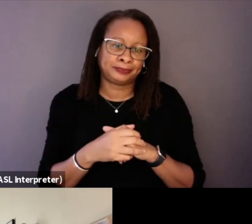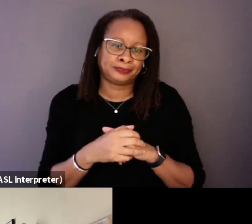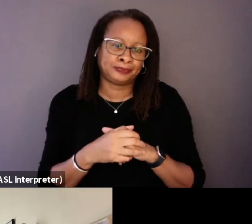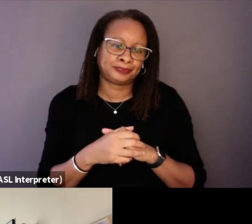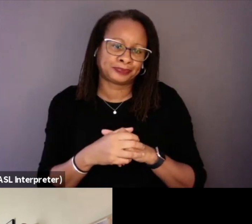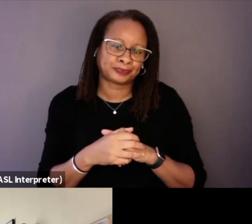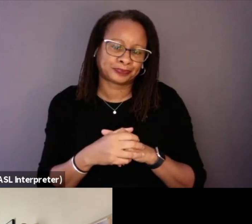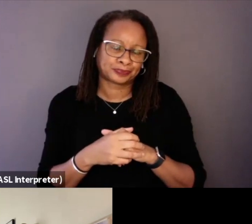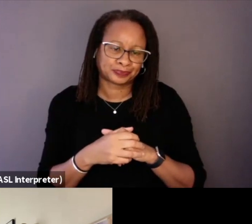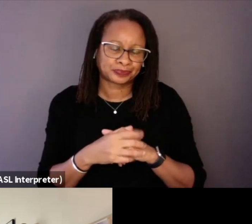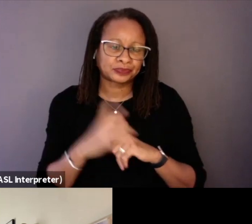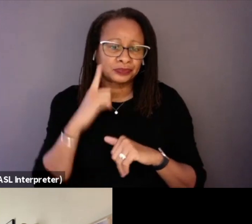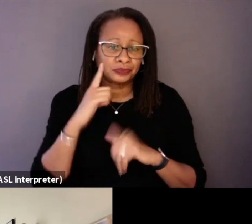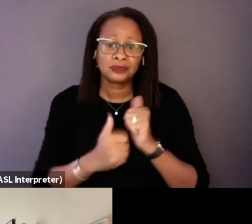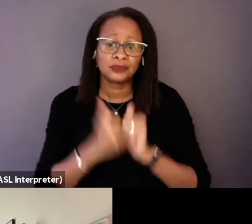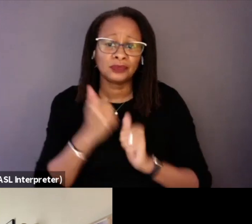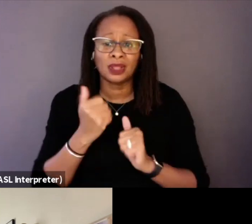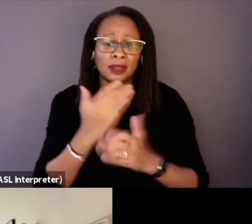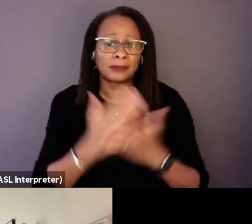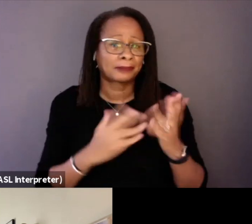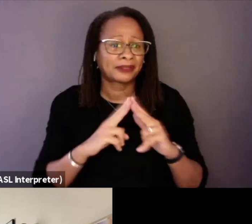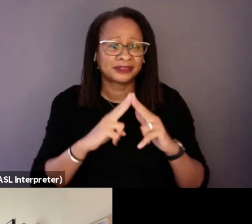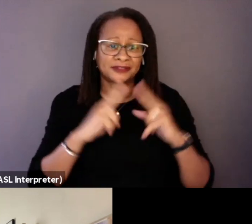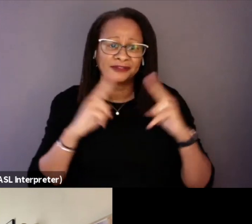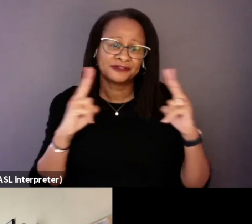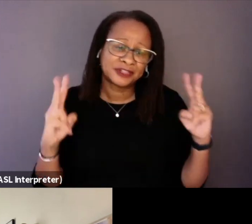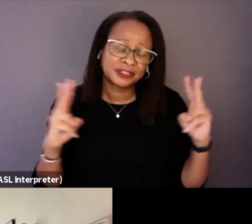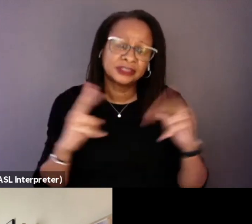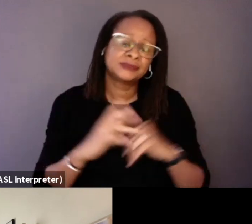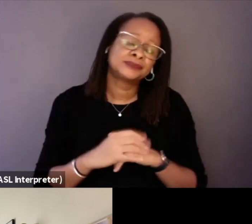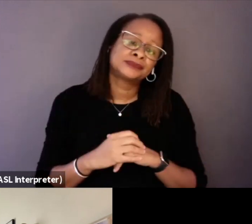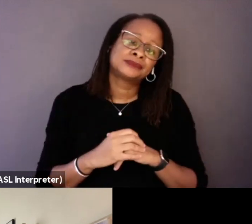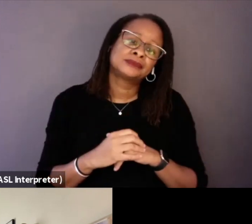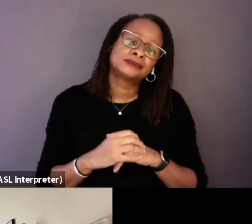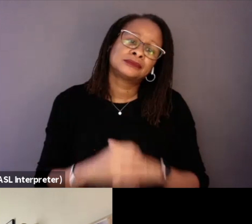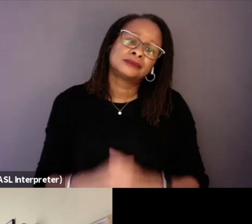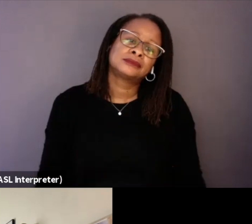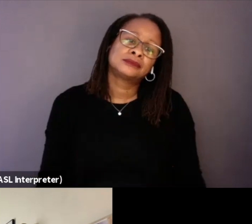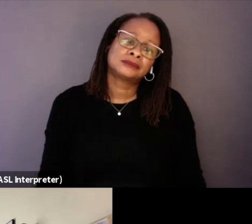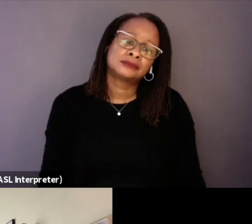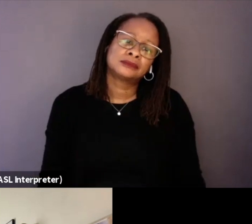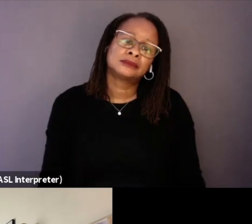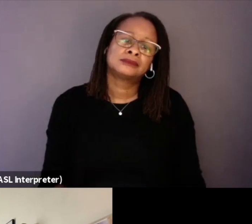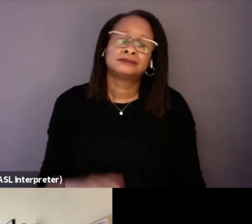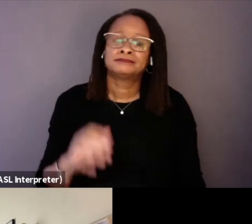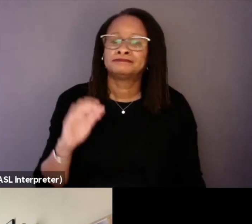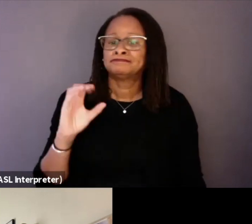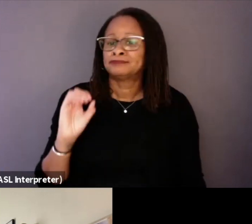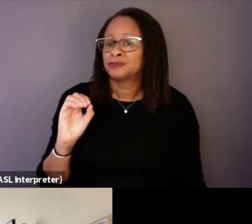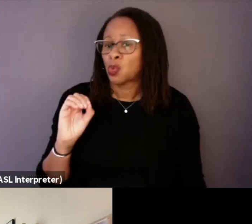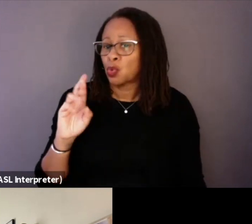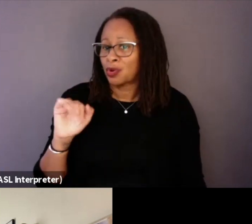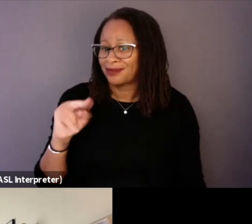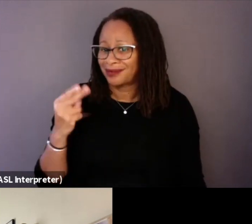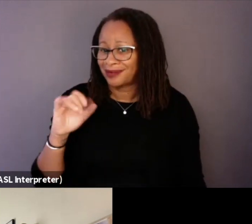For the most part, it was very intimate eruptions of possibilities.